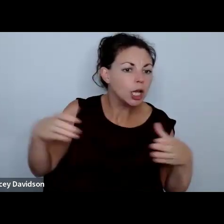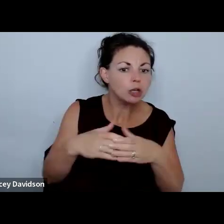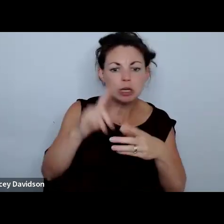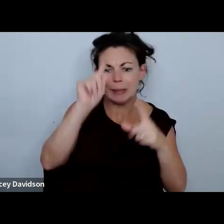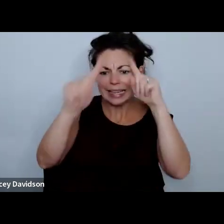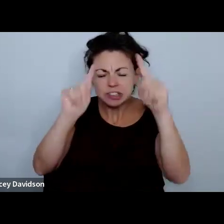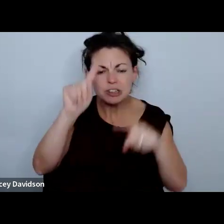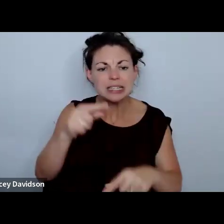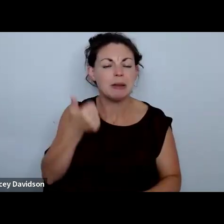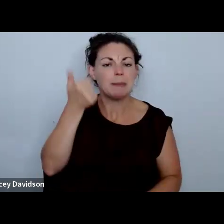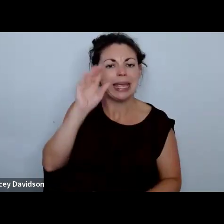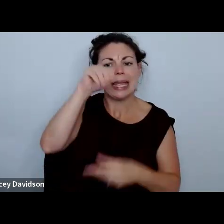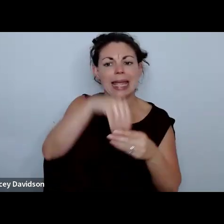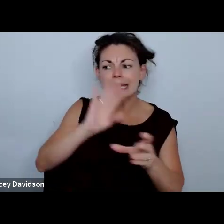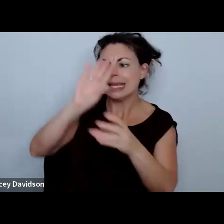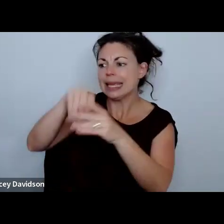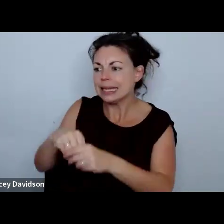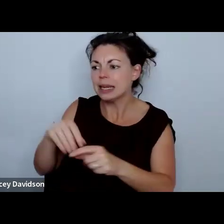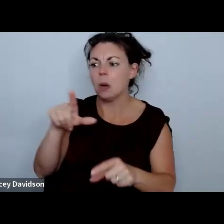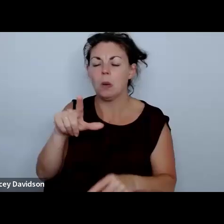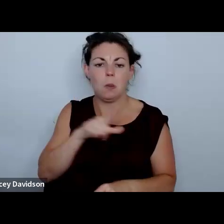like, and they think about, you know, the regulation of that field.